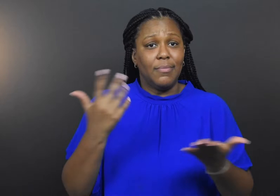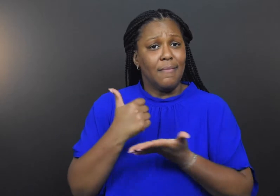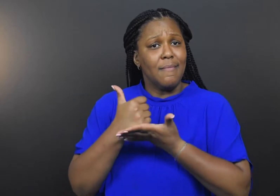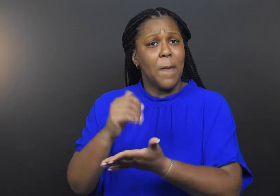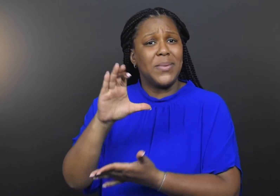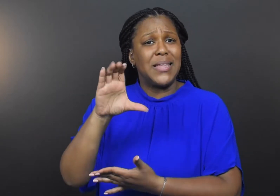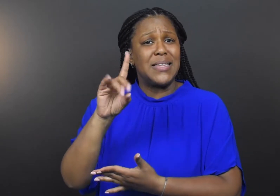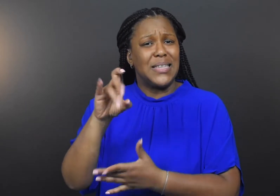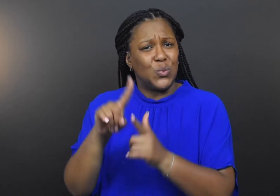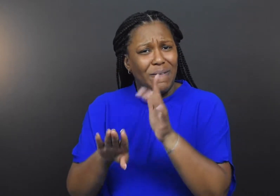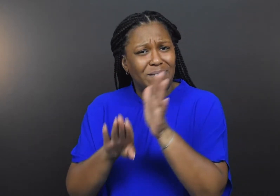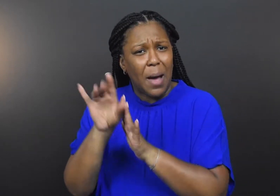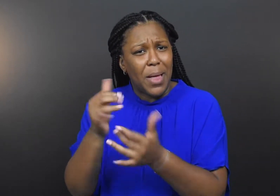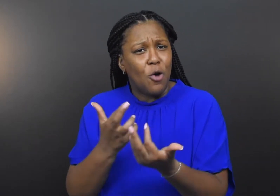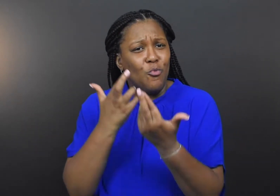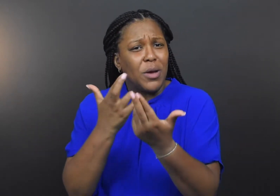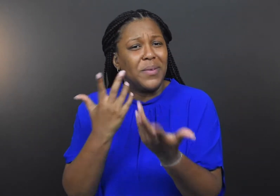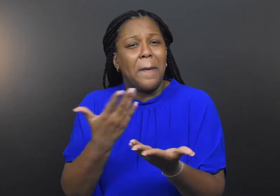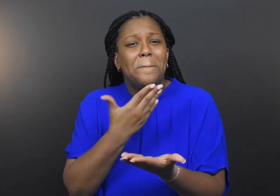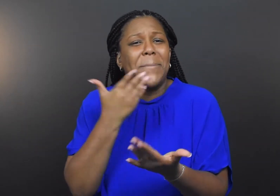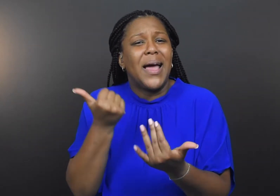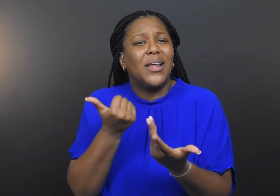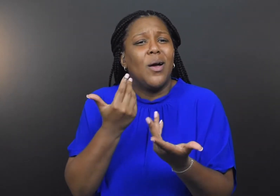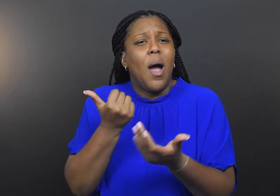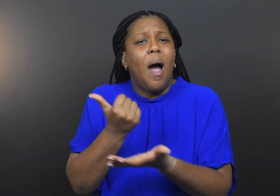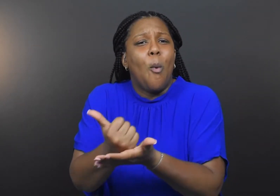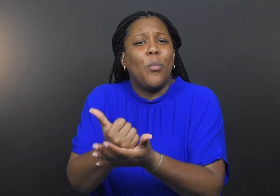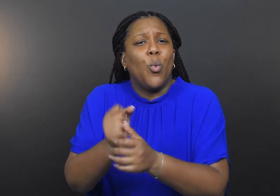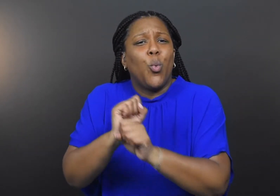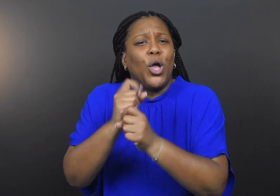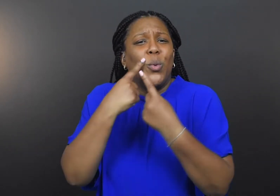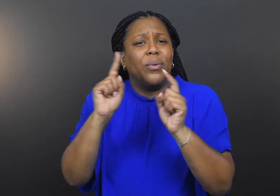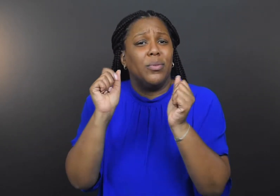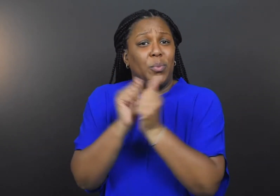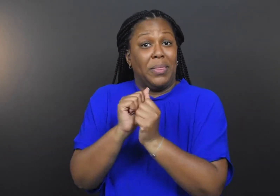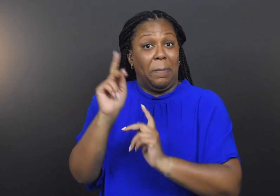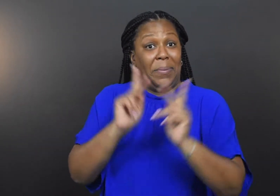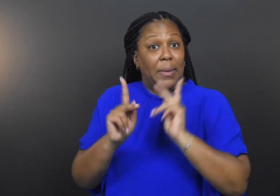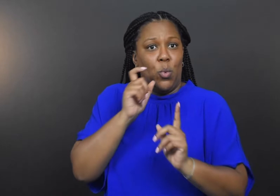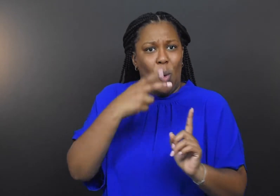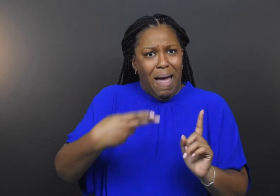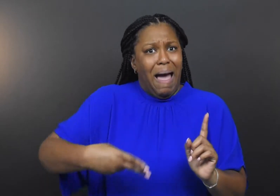To help CDC develop recommendations that work better for people in highly burdened communities,